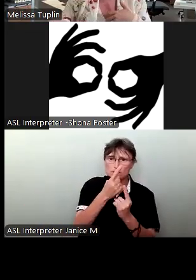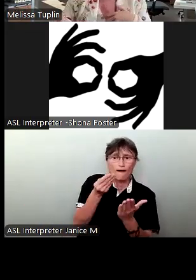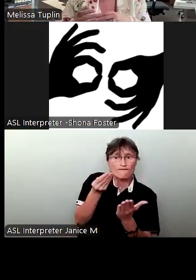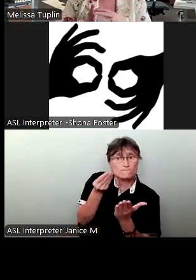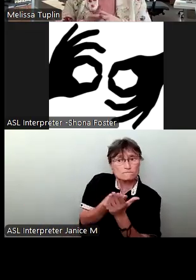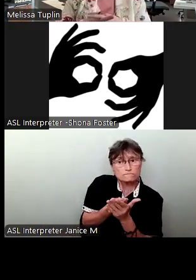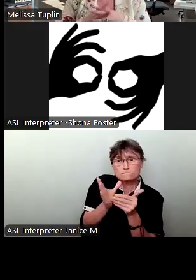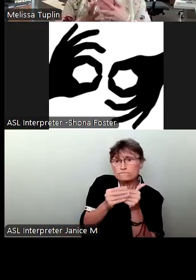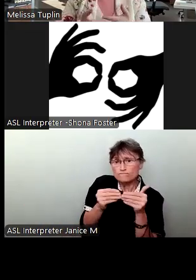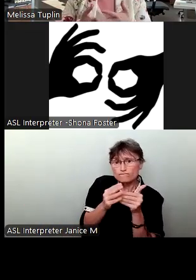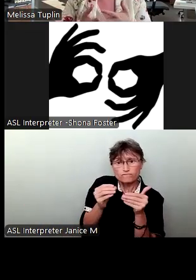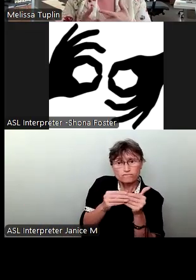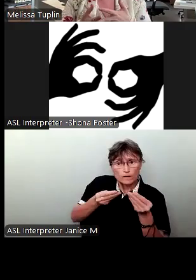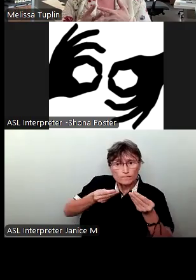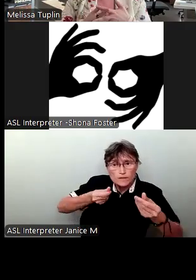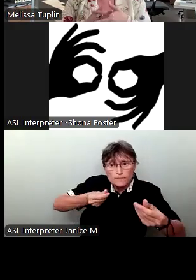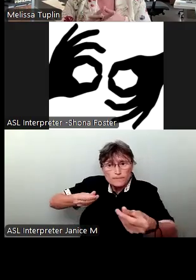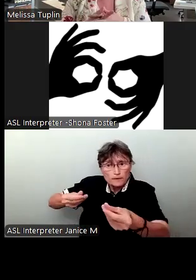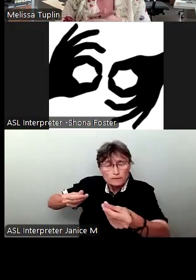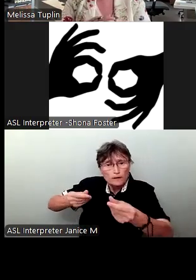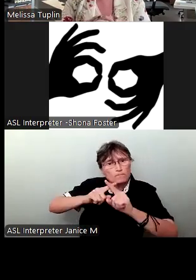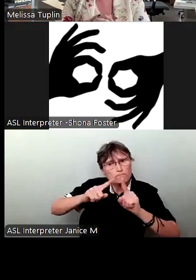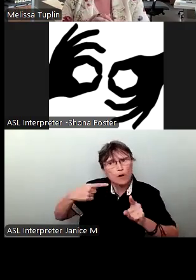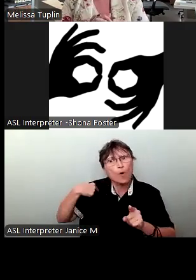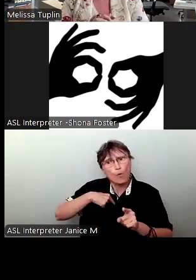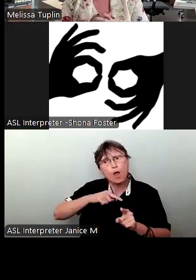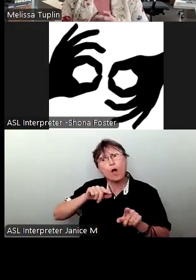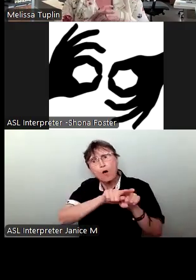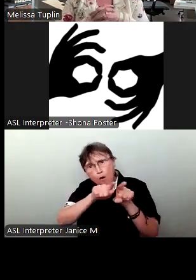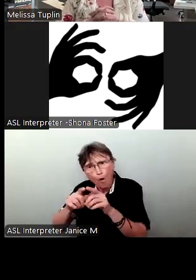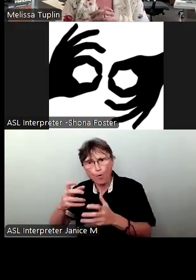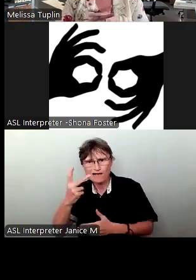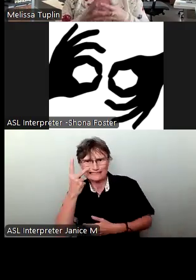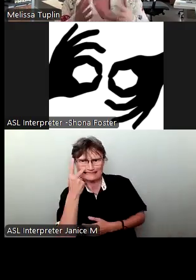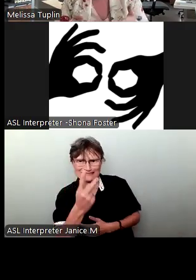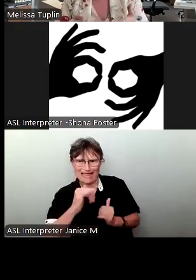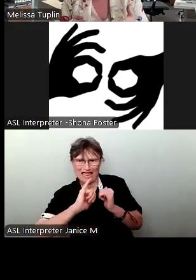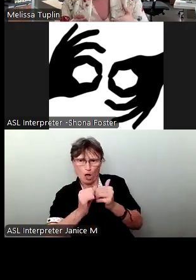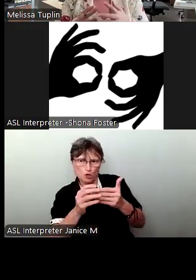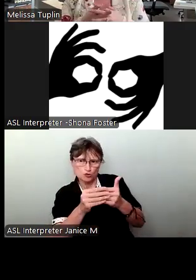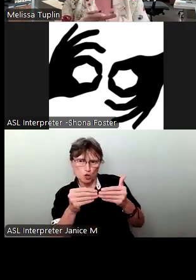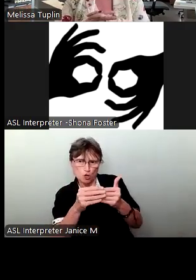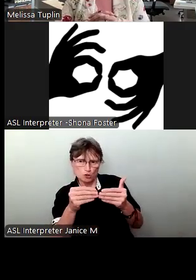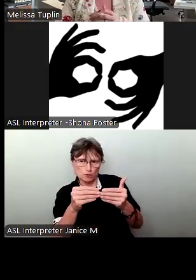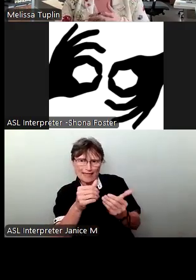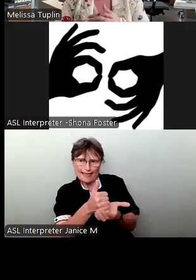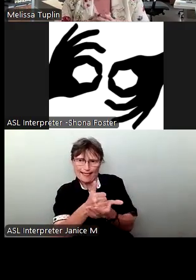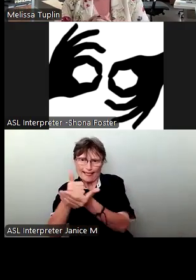run. It also means considering how the funds will be used to address problems and create a